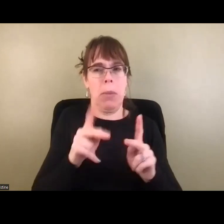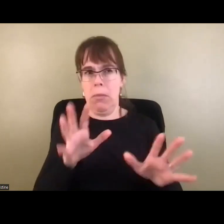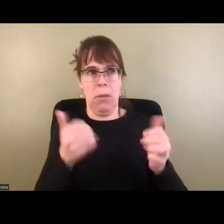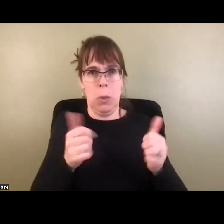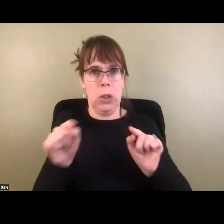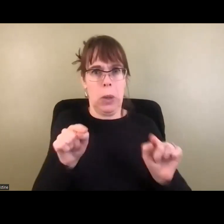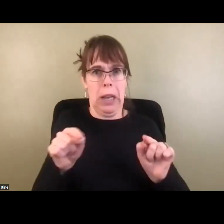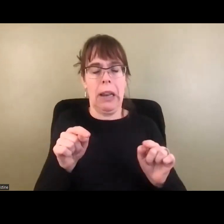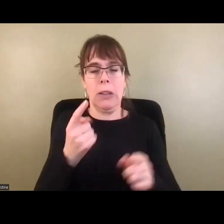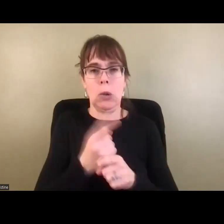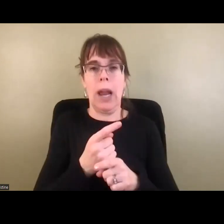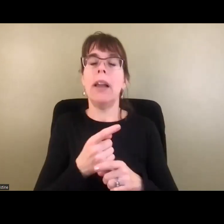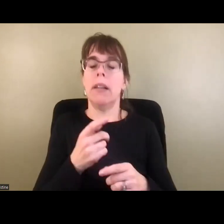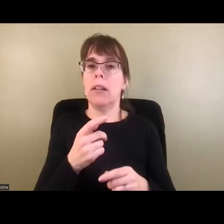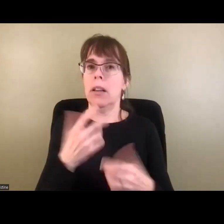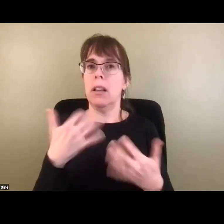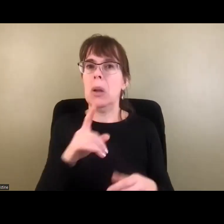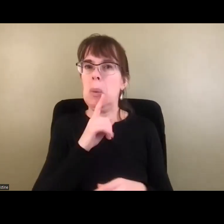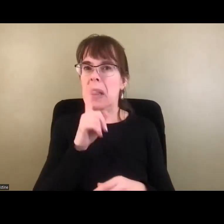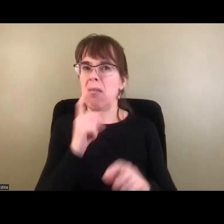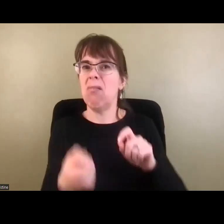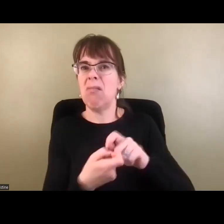And it's it's quite nefarious, the mission of a lot of these places.